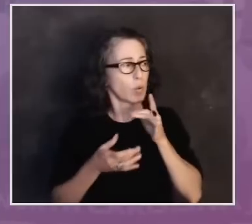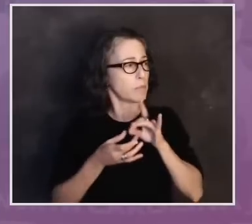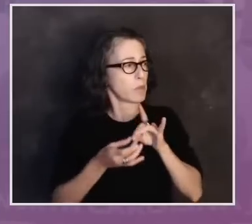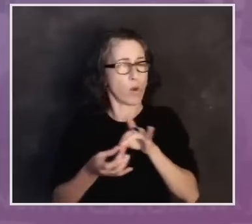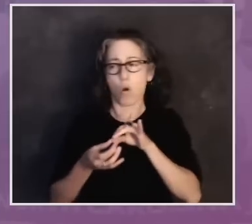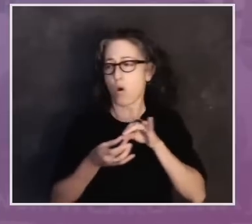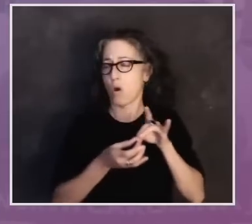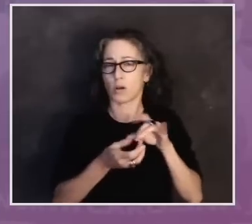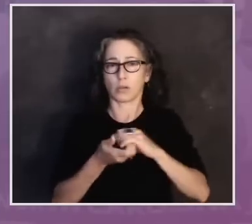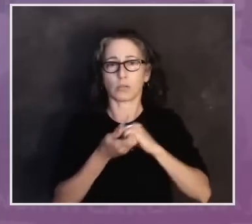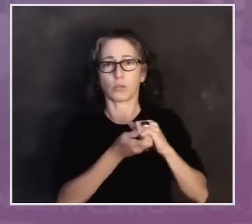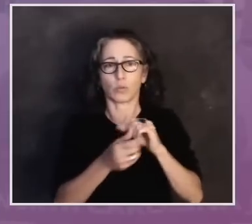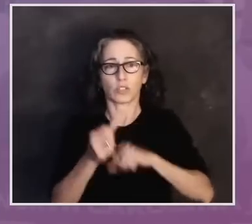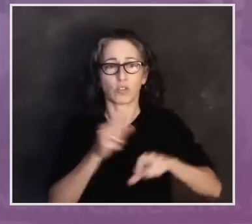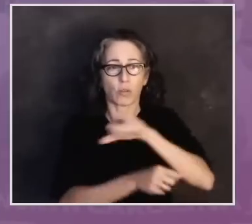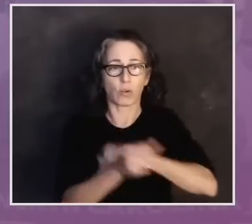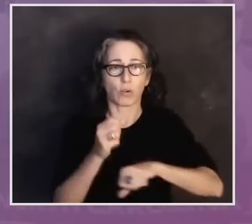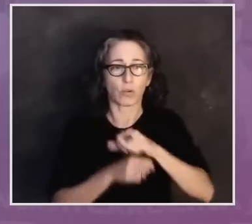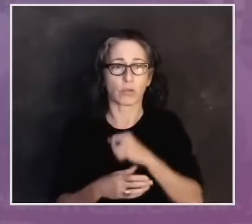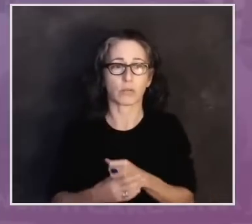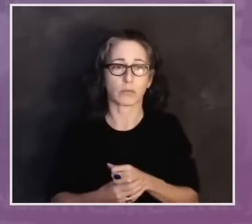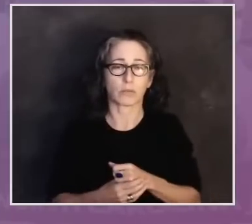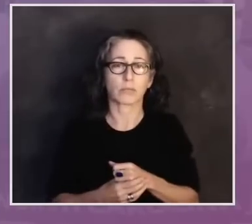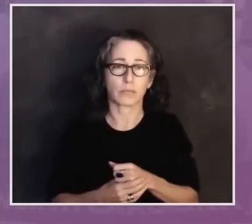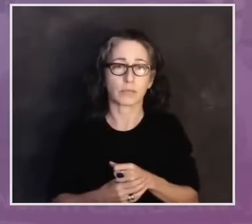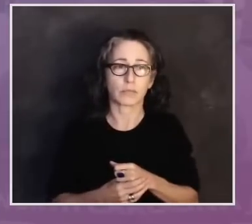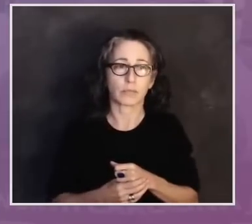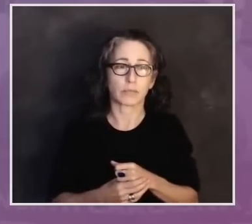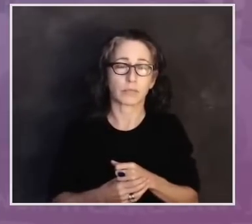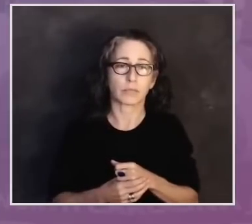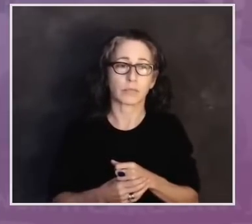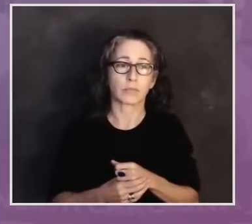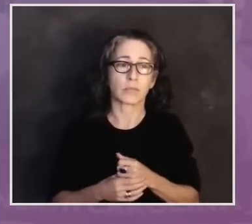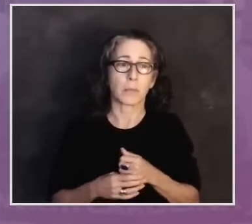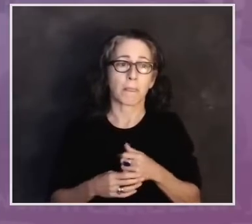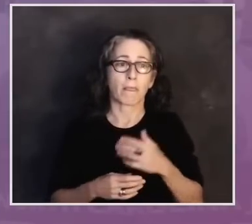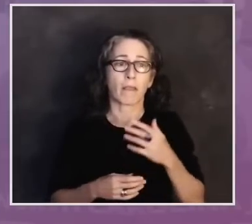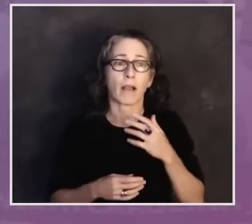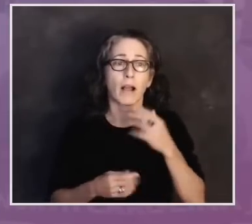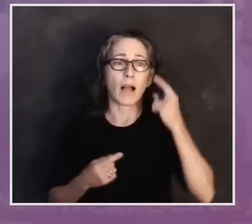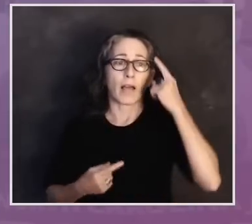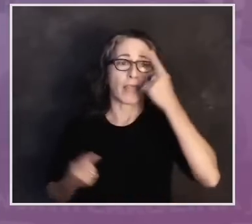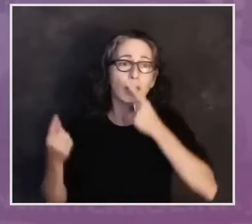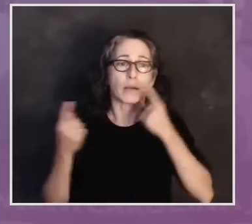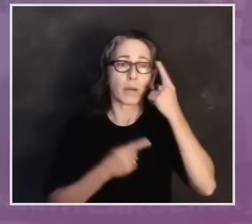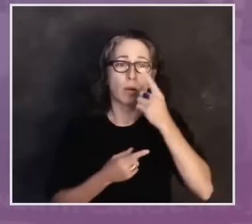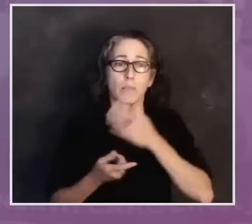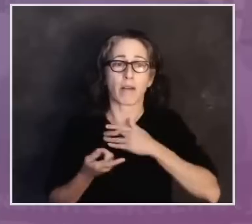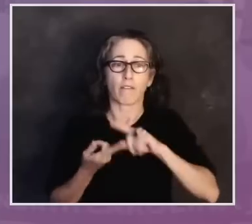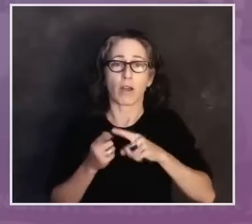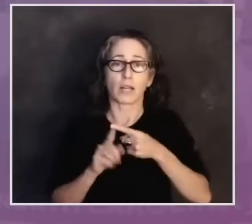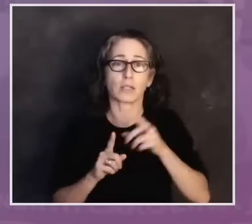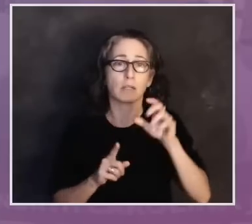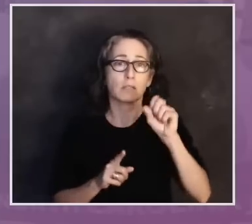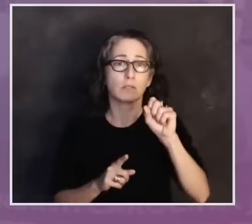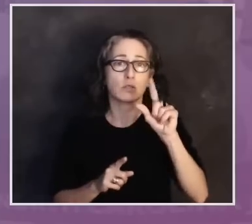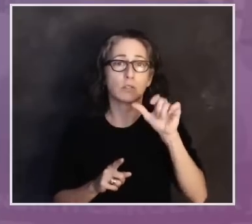WHO WE ARE AND WHO WE BELONG TO IN A SENSE OF EACH OTHER. WE ARE BEHOLDEN TO EACH OTHER